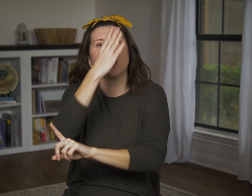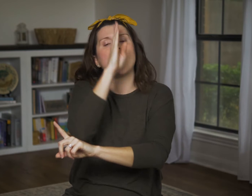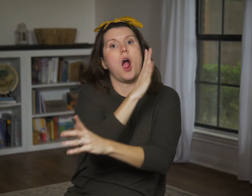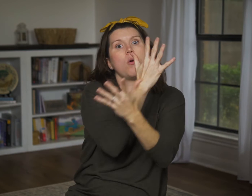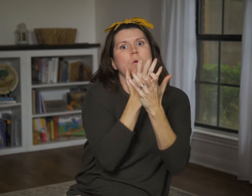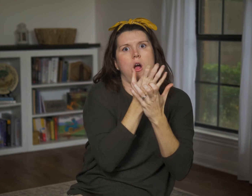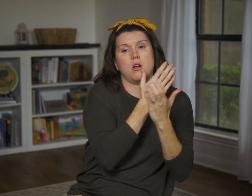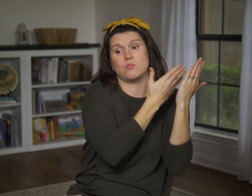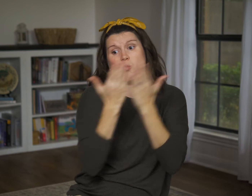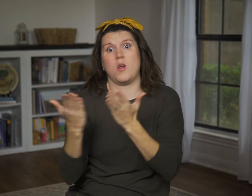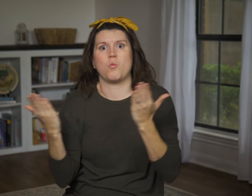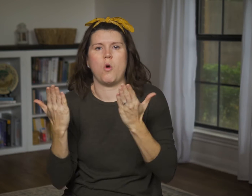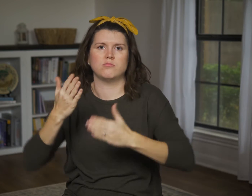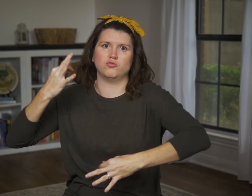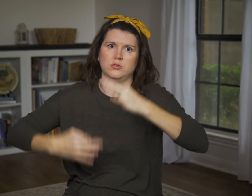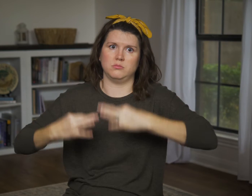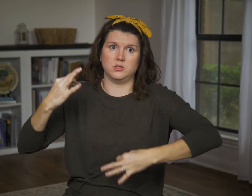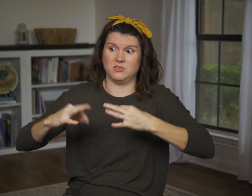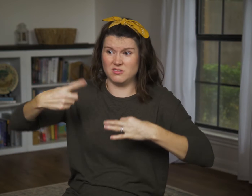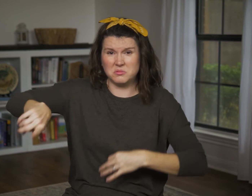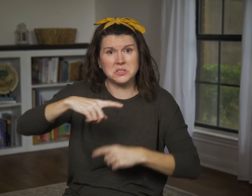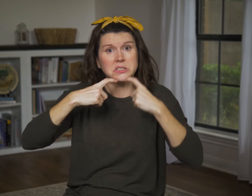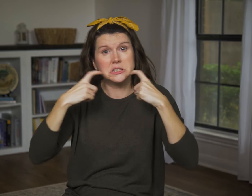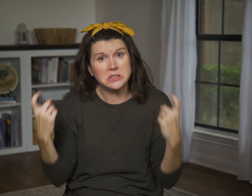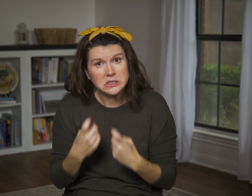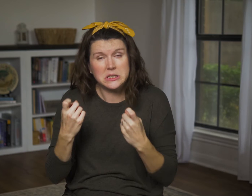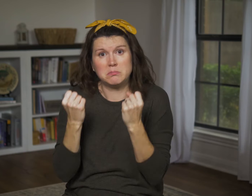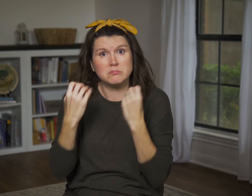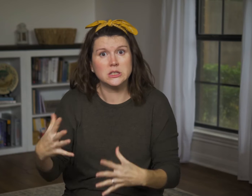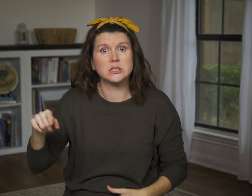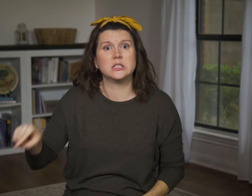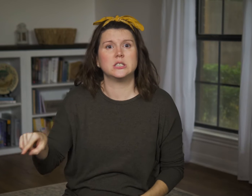God is bringing judgment on their sins,